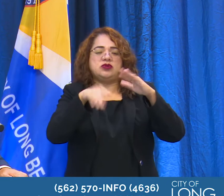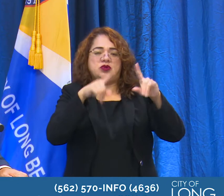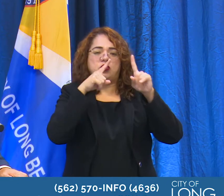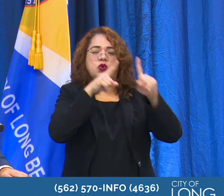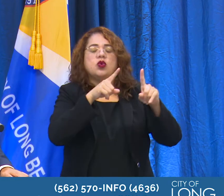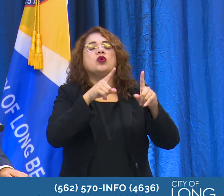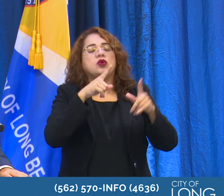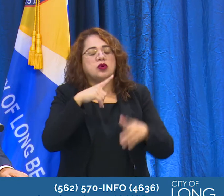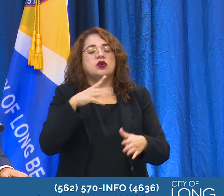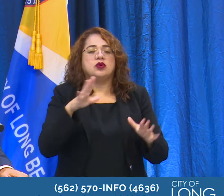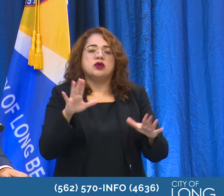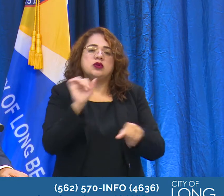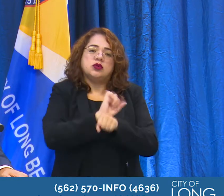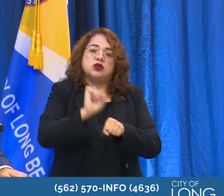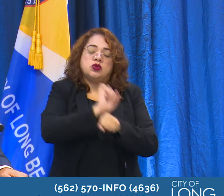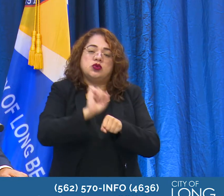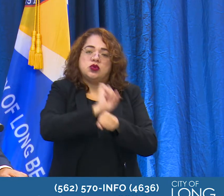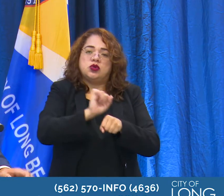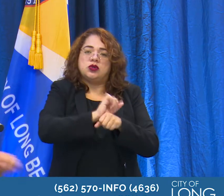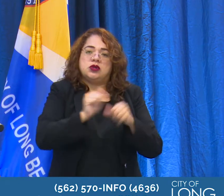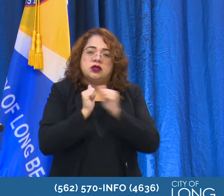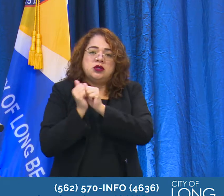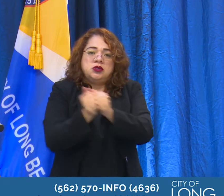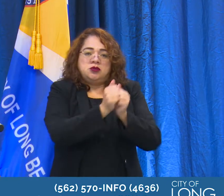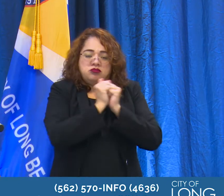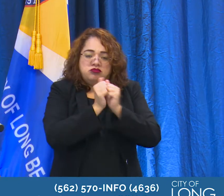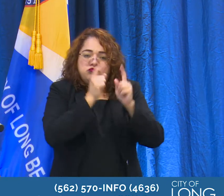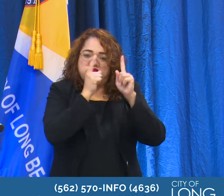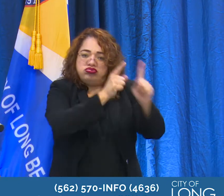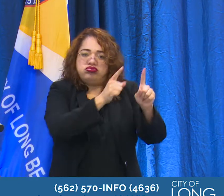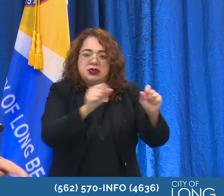towards. Let's work towards that. We also want to share that we have